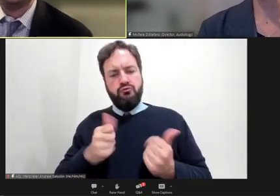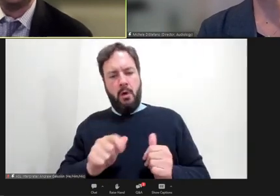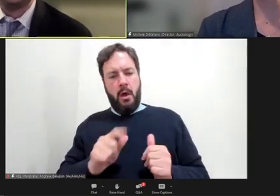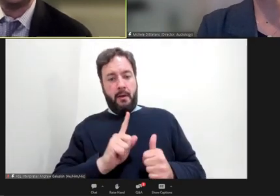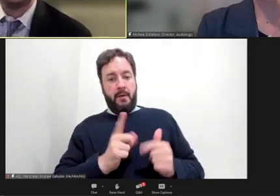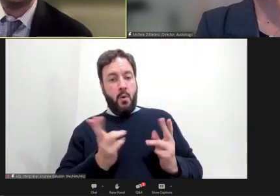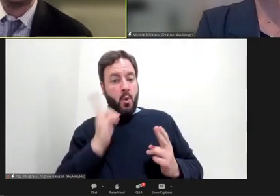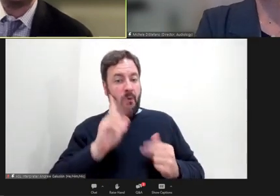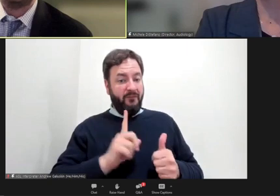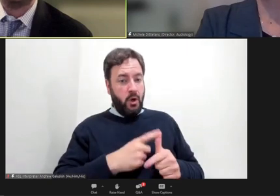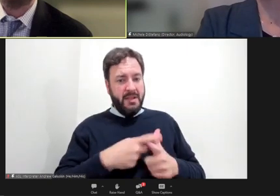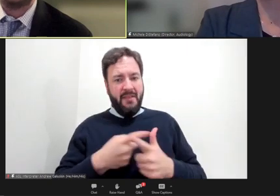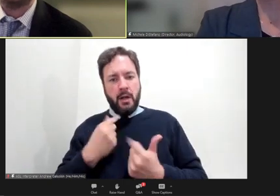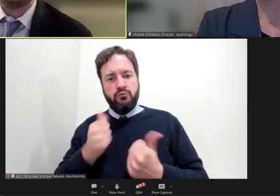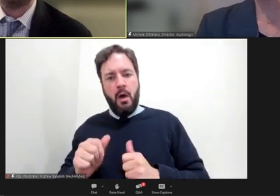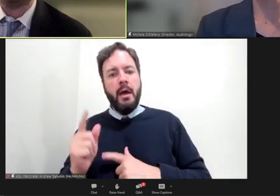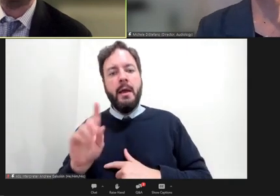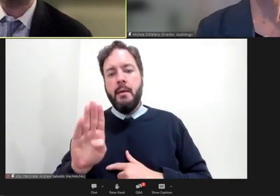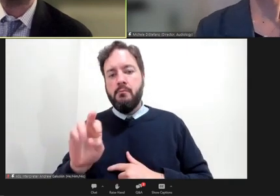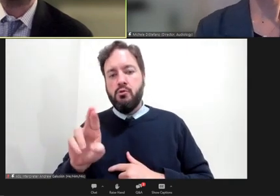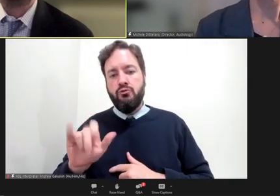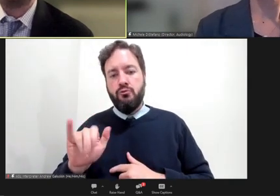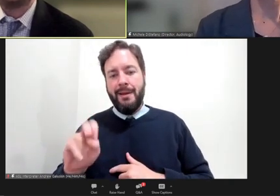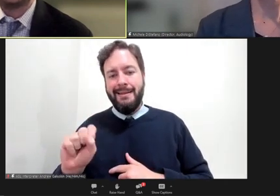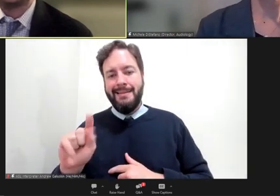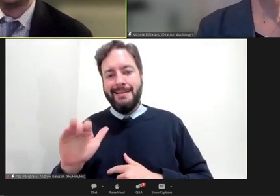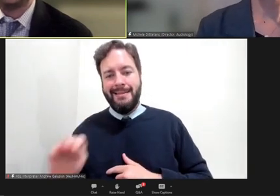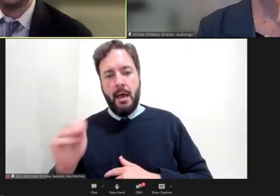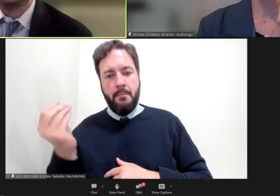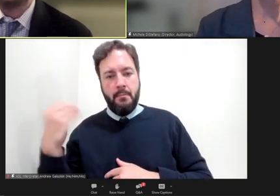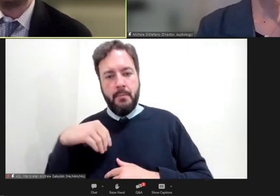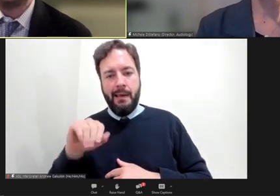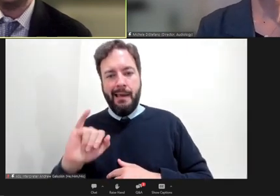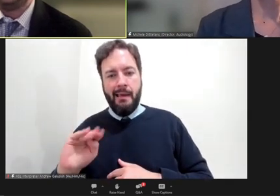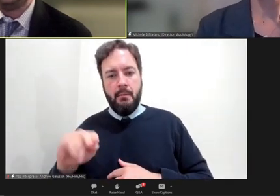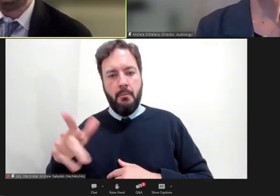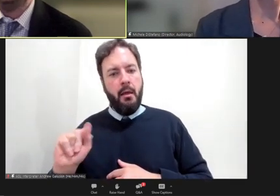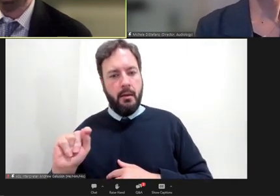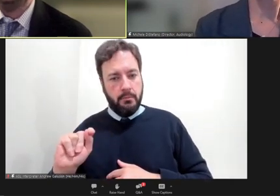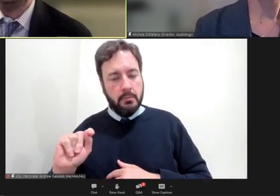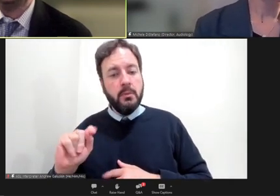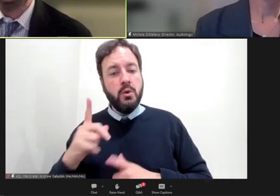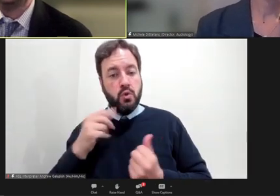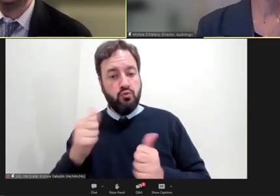the road of considering something like a brain stem implant to provide some hearing.